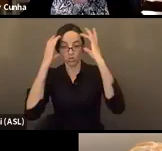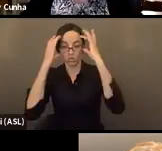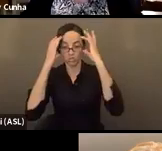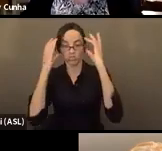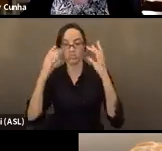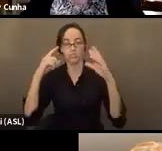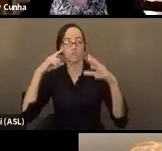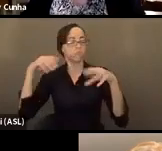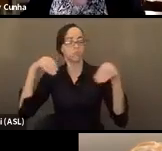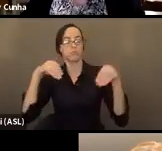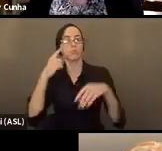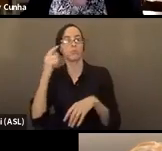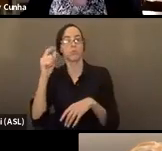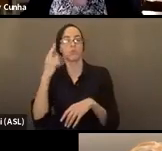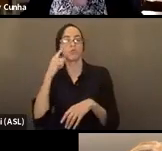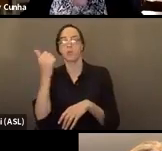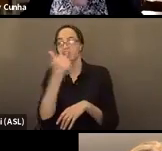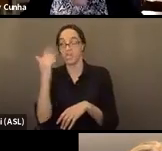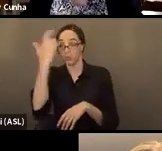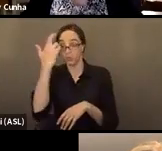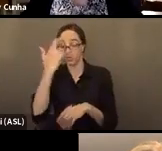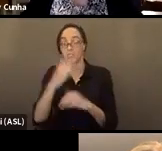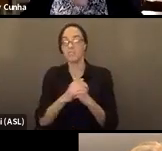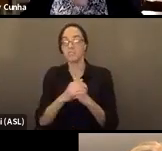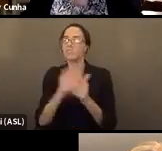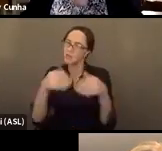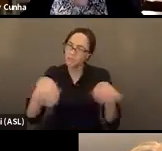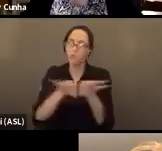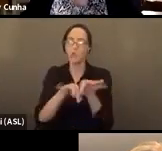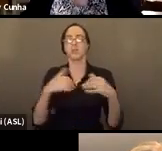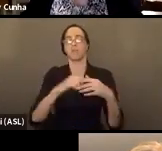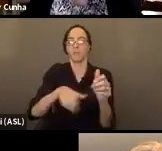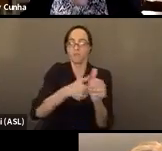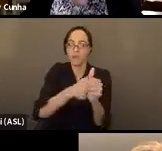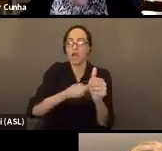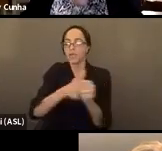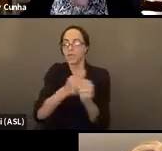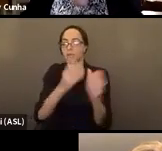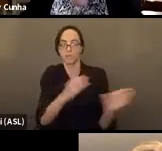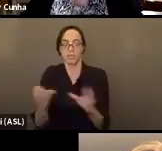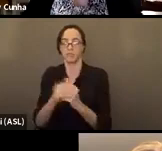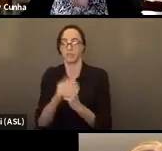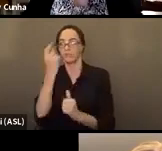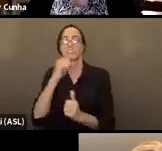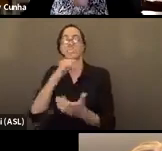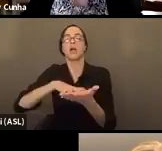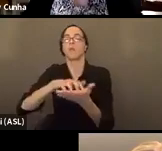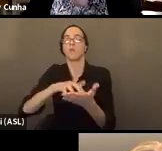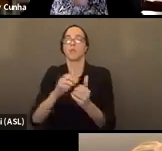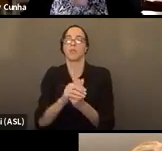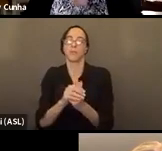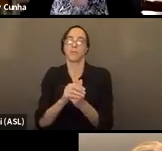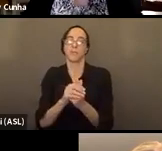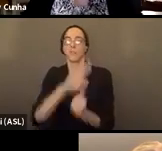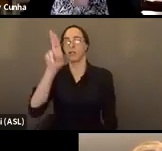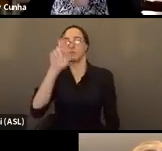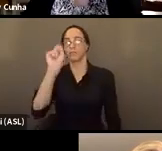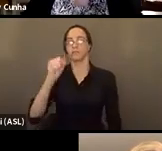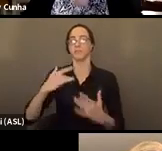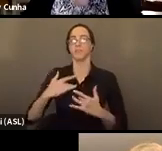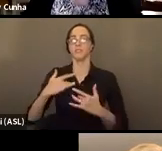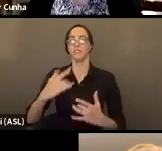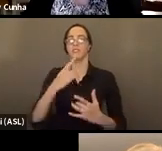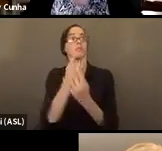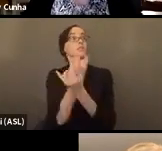way to live it's not a weakness the united states always uses independence and that's not always the